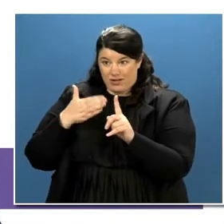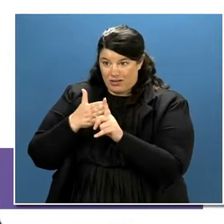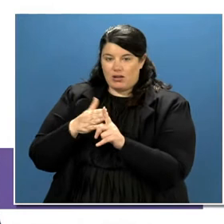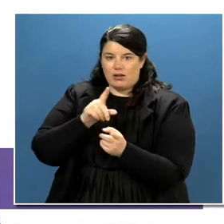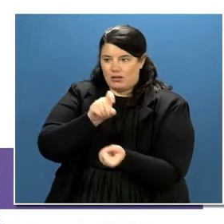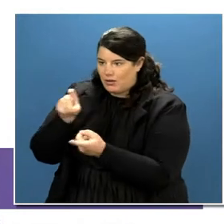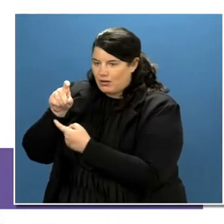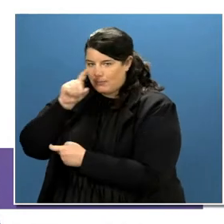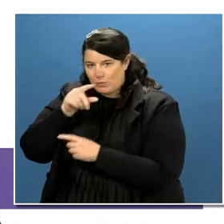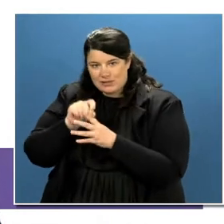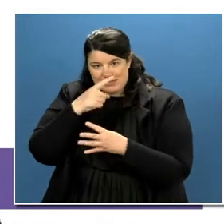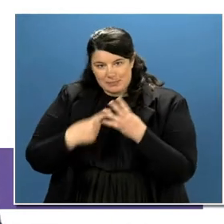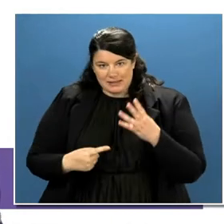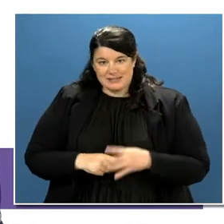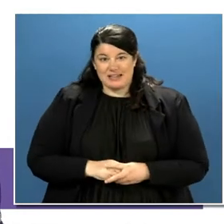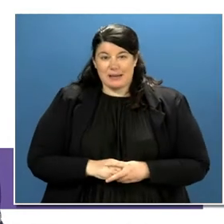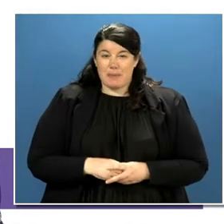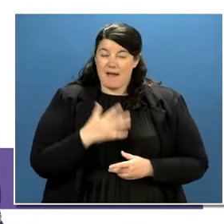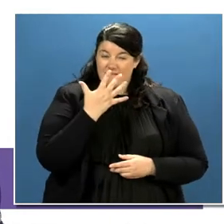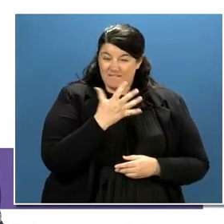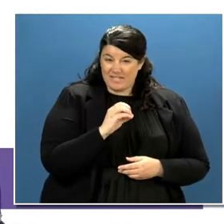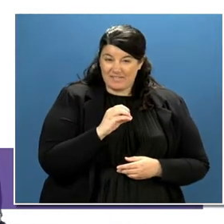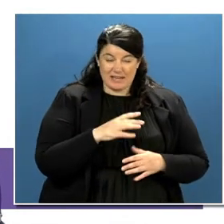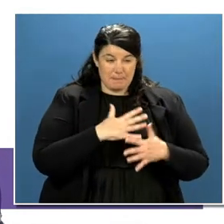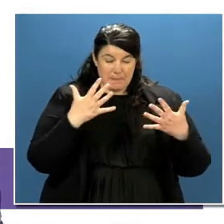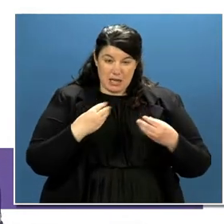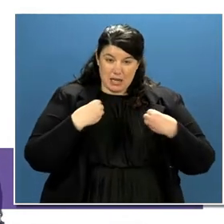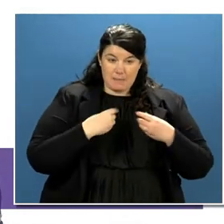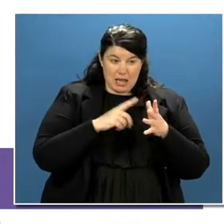But if only seven out of the top 50 ASX listed companies are filing Disability